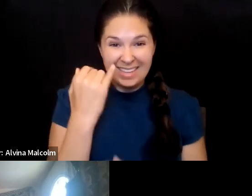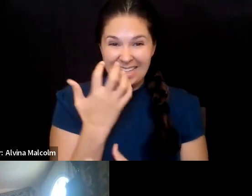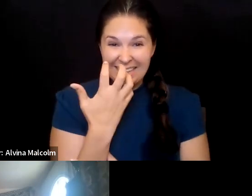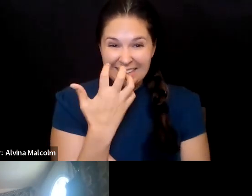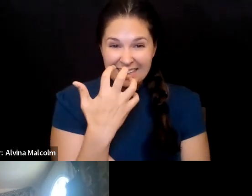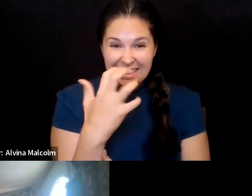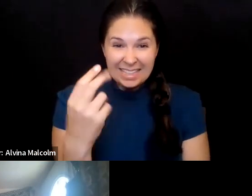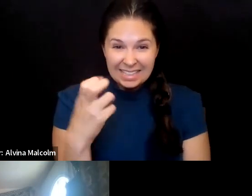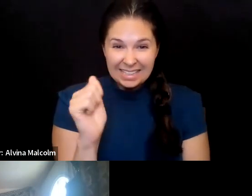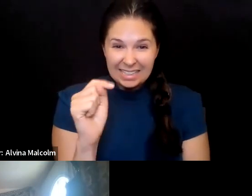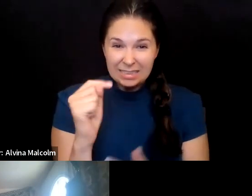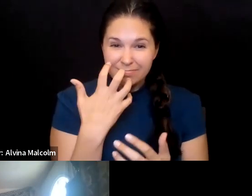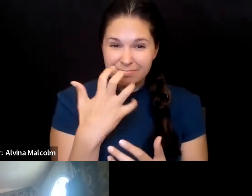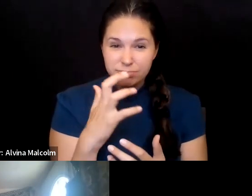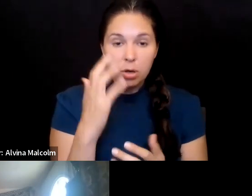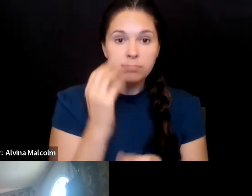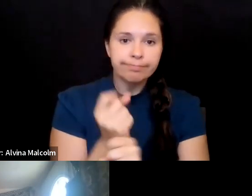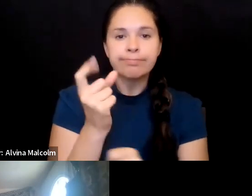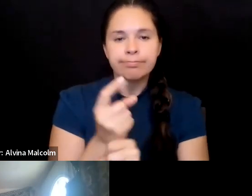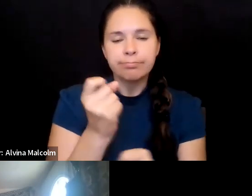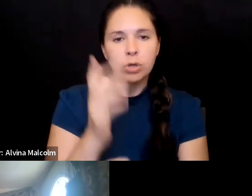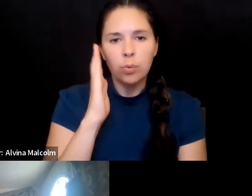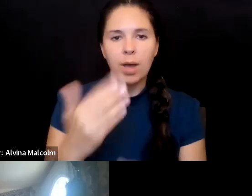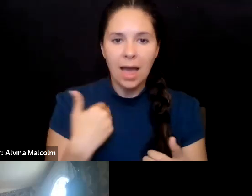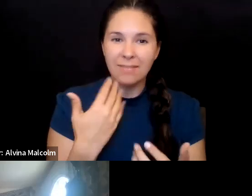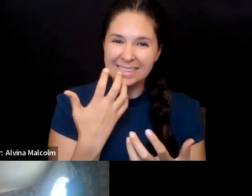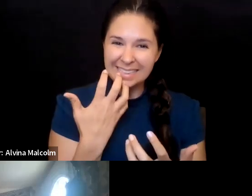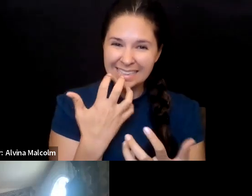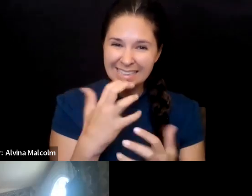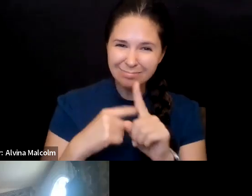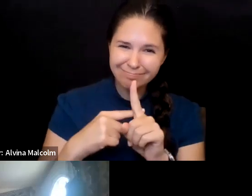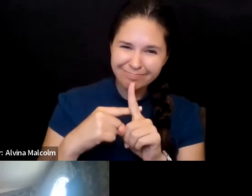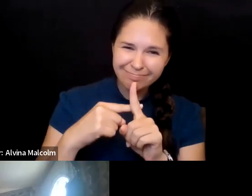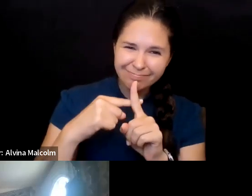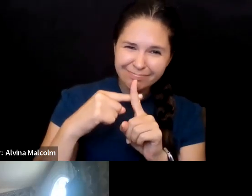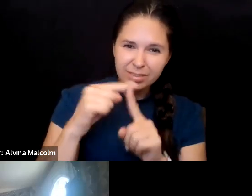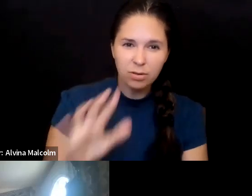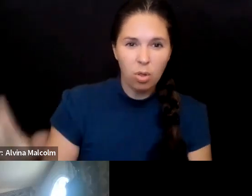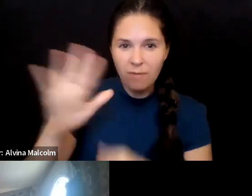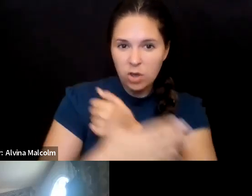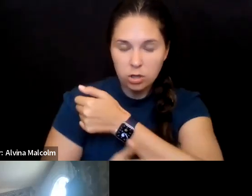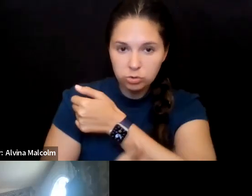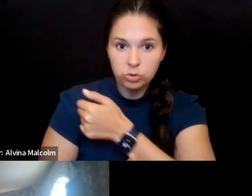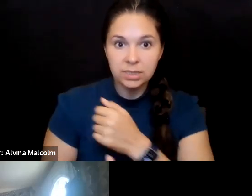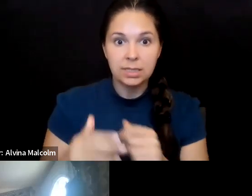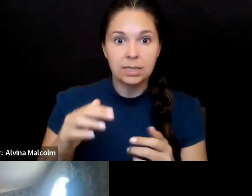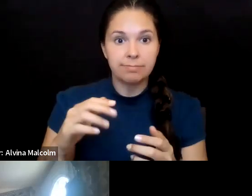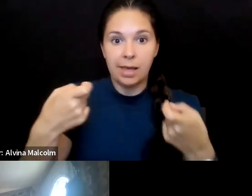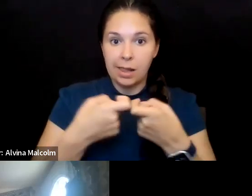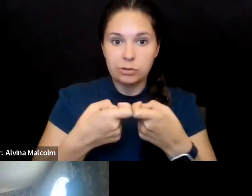a blizzard. Certainly think also about power outages and extreme heat, at it